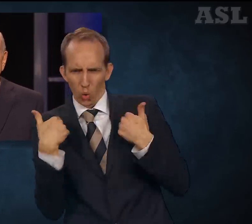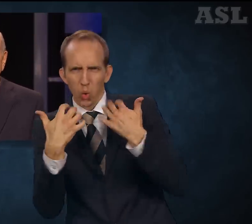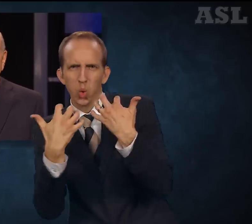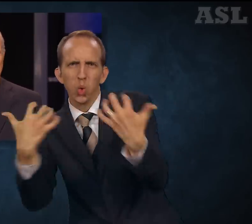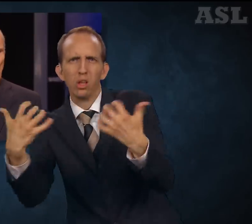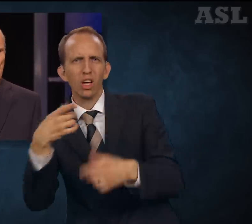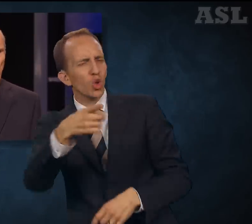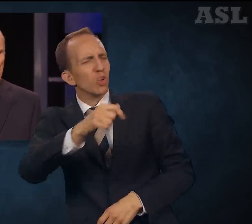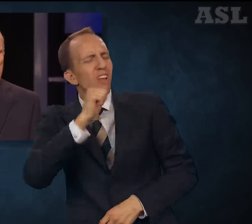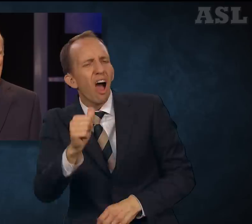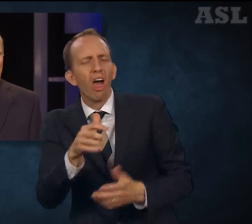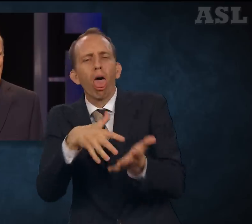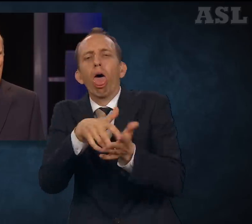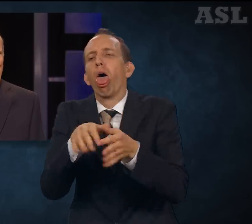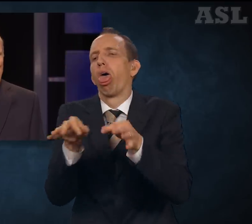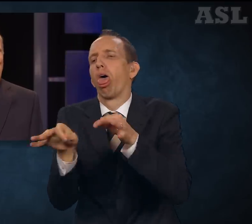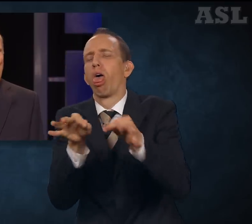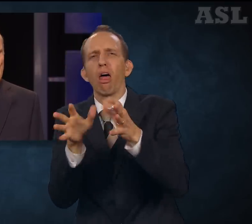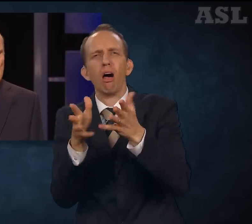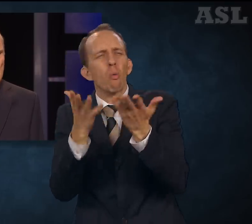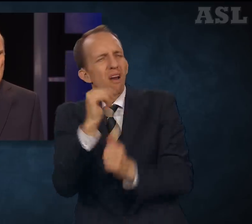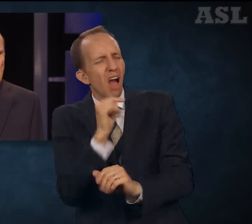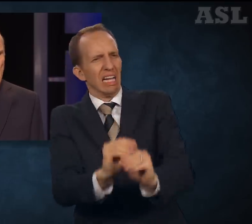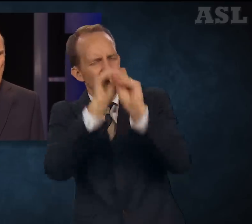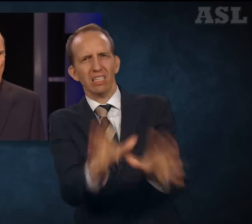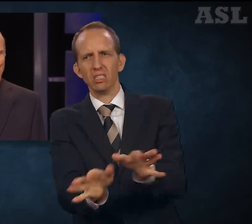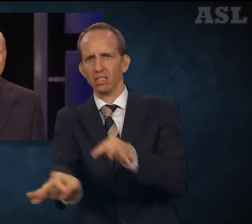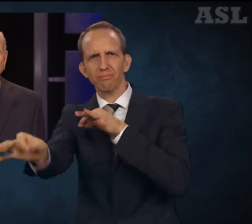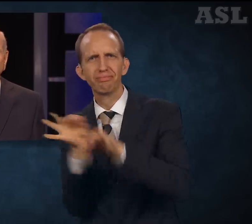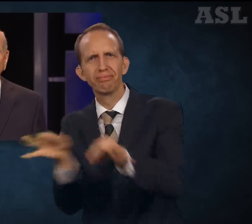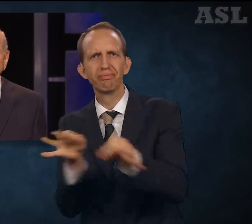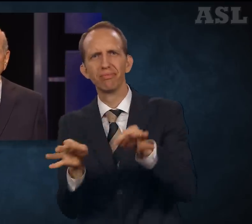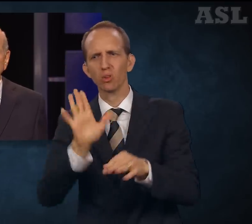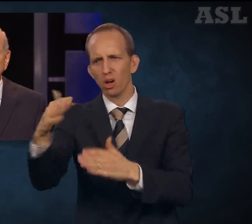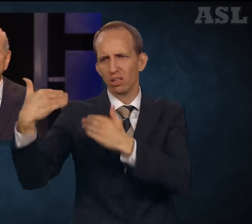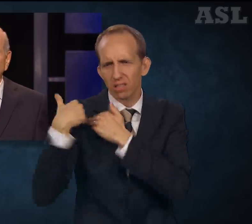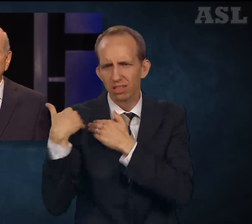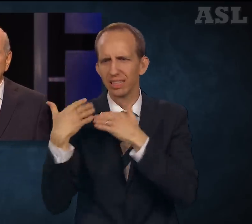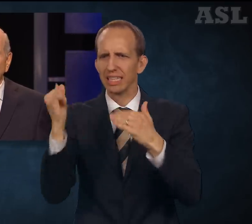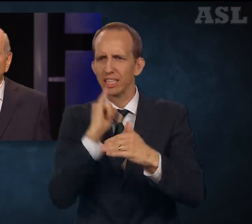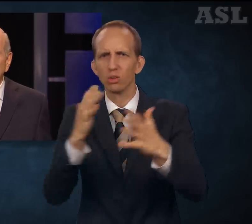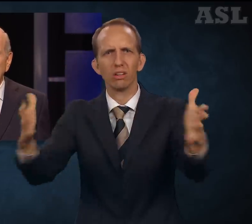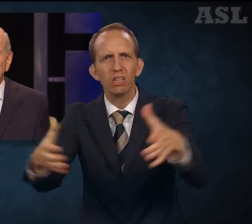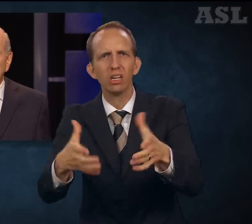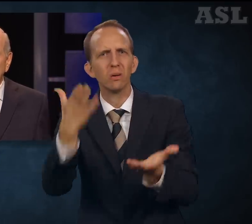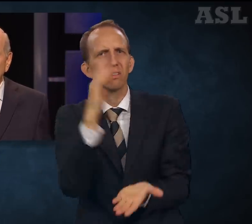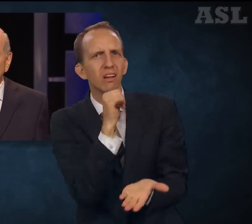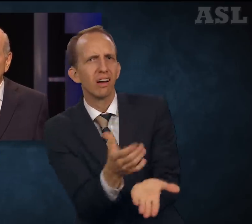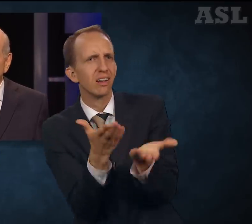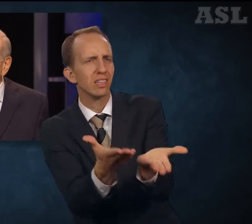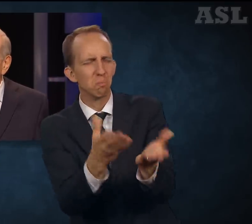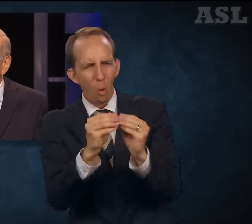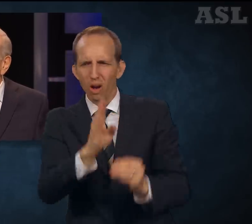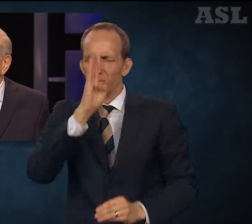NOT MORE CLEAR WITH THE YOUTH ABOUT THEIR PART IN GATHERING